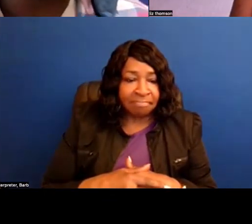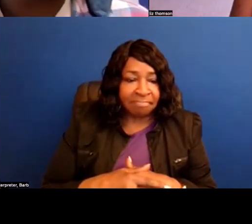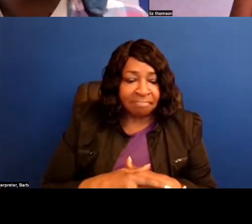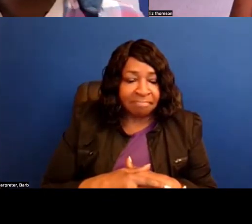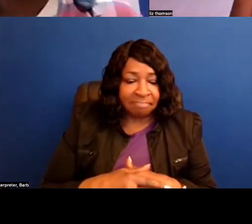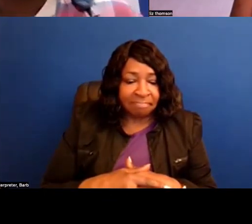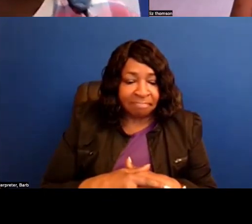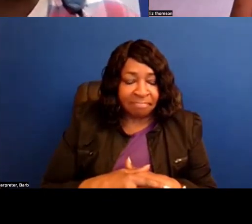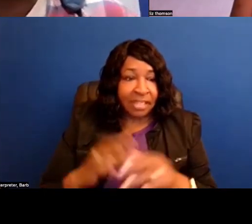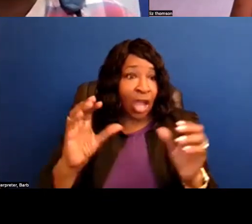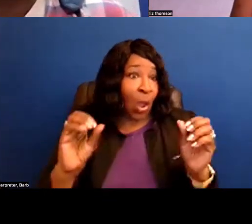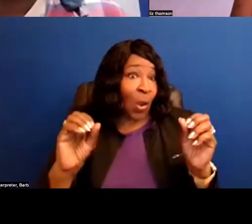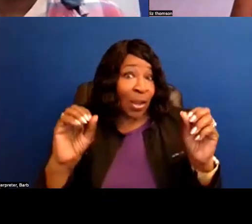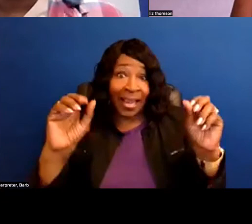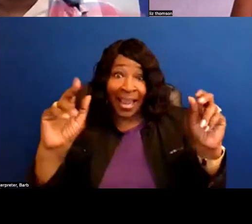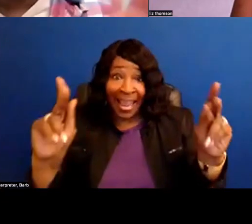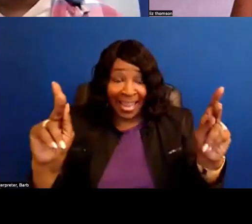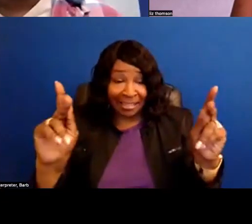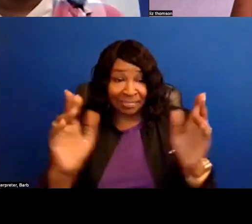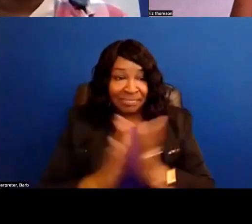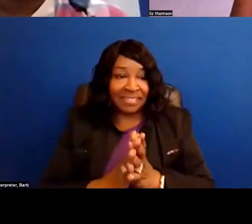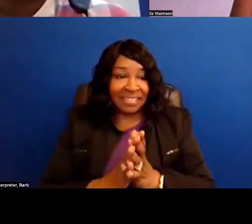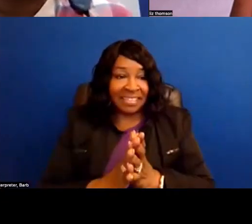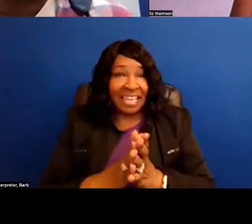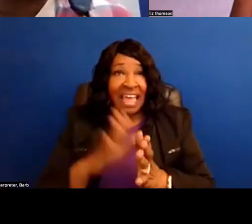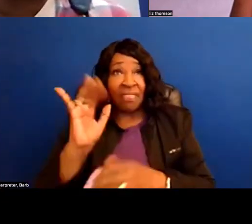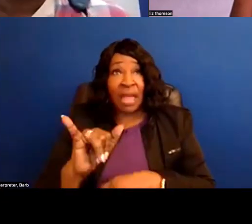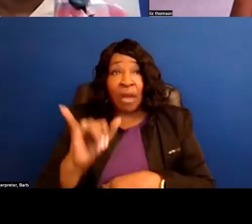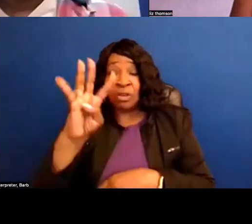All right, well that was 40 minutes of Q and A.